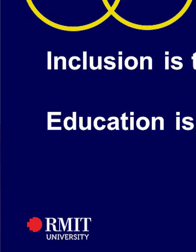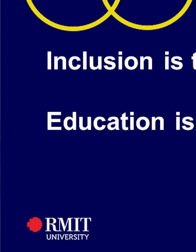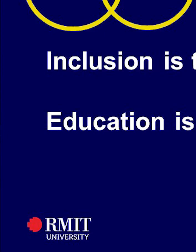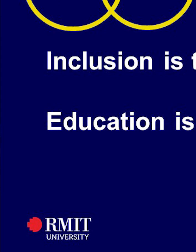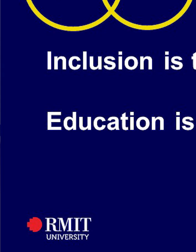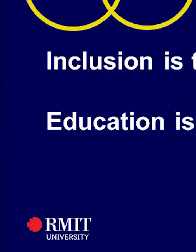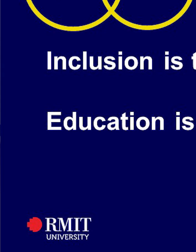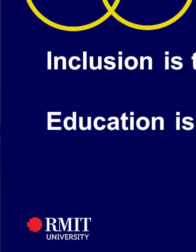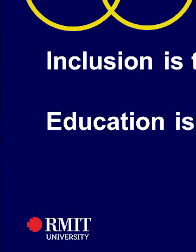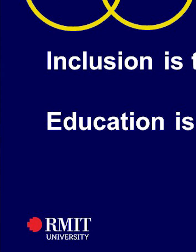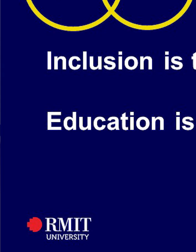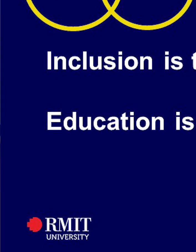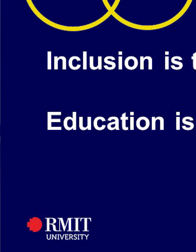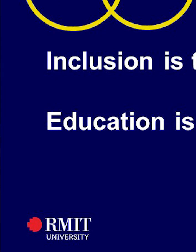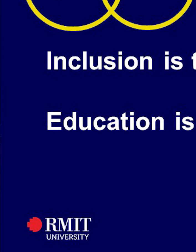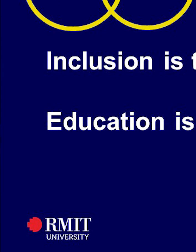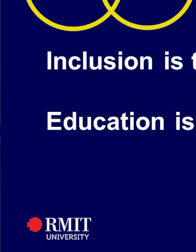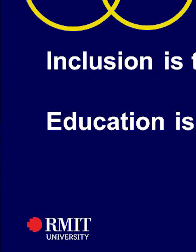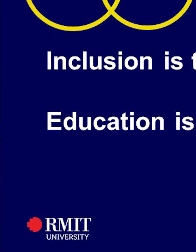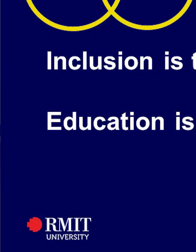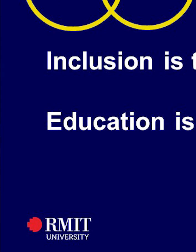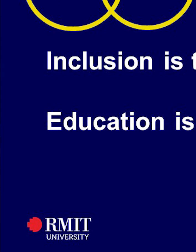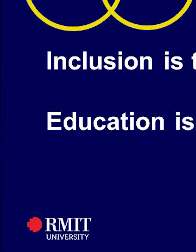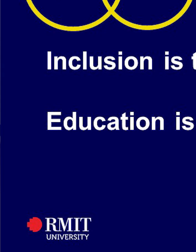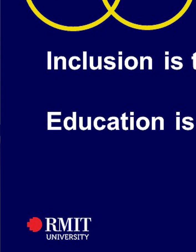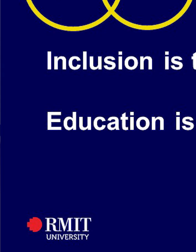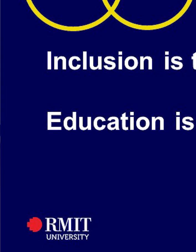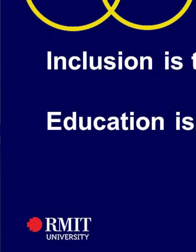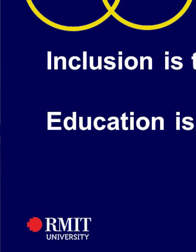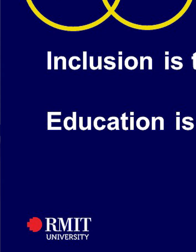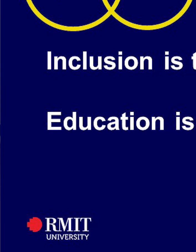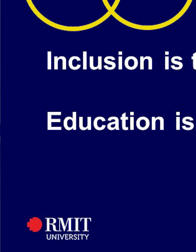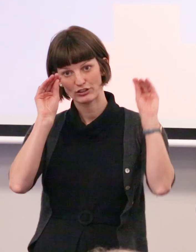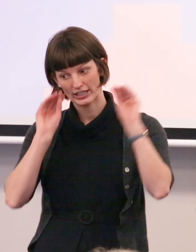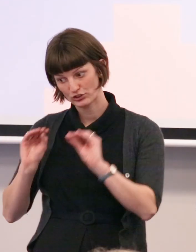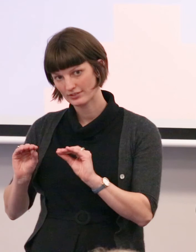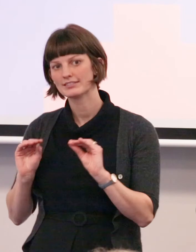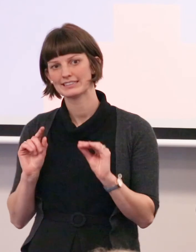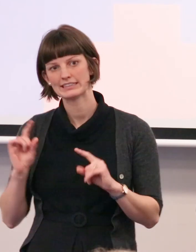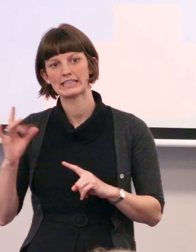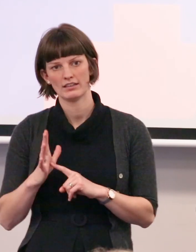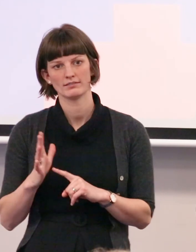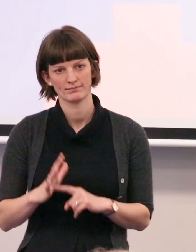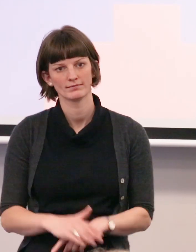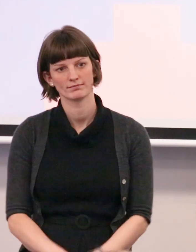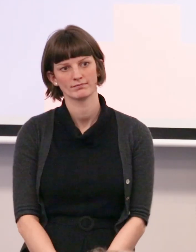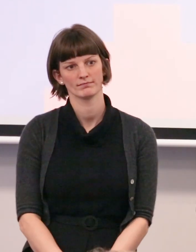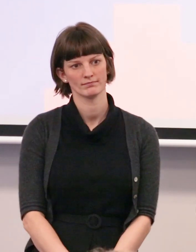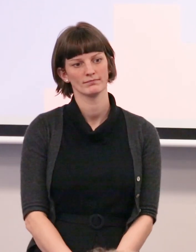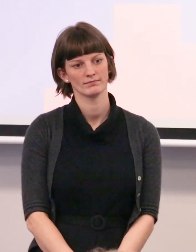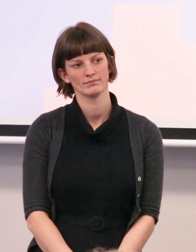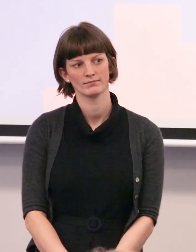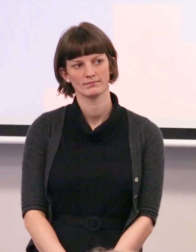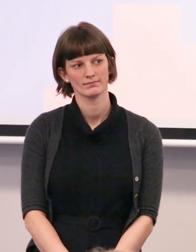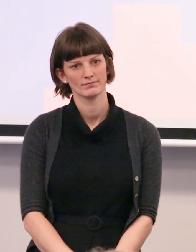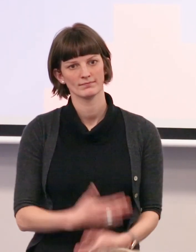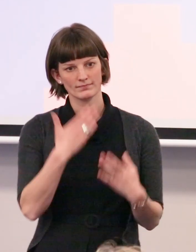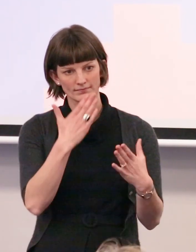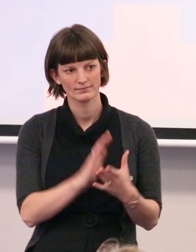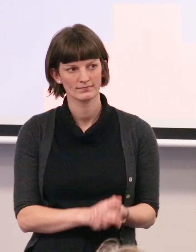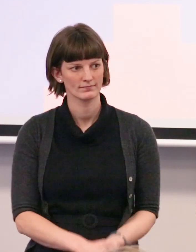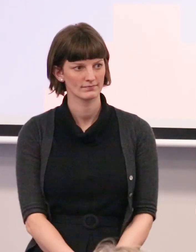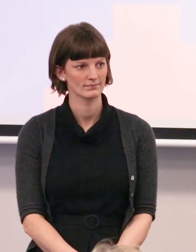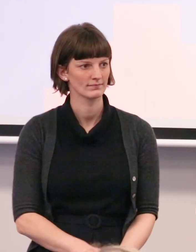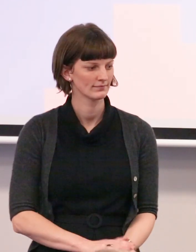education is really, is really key to either direction. Thanks.